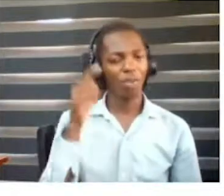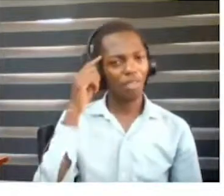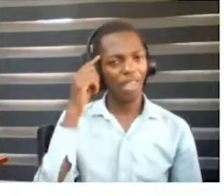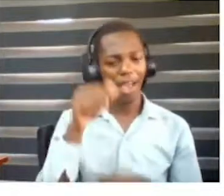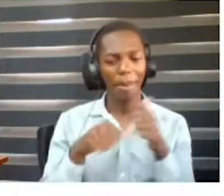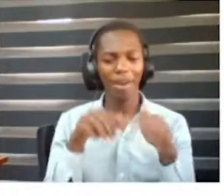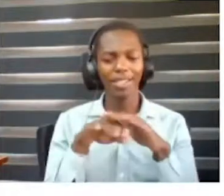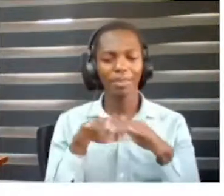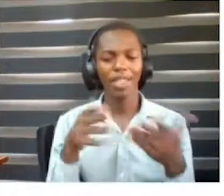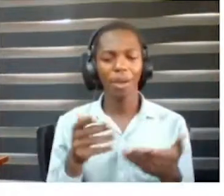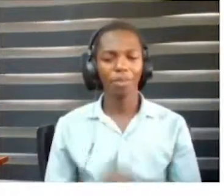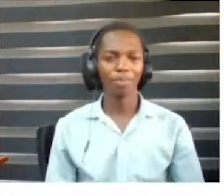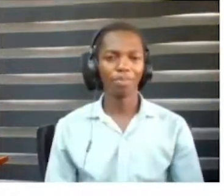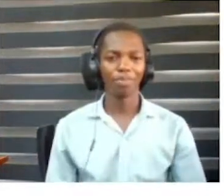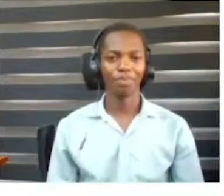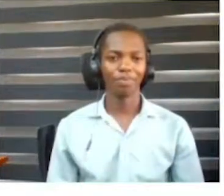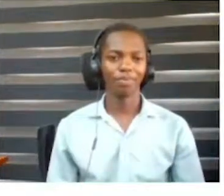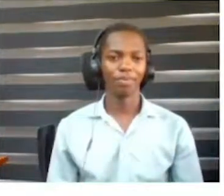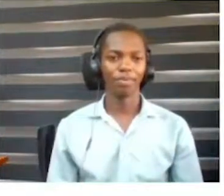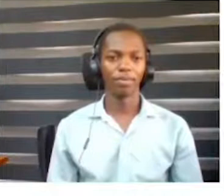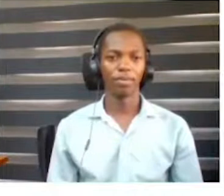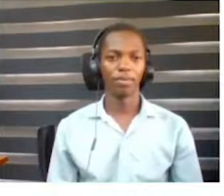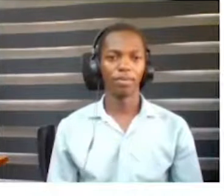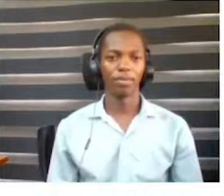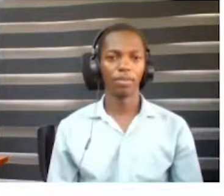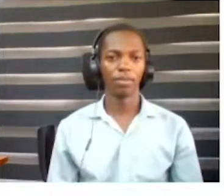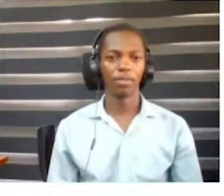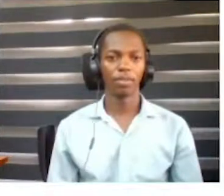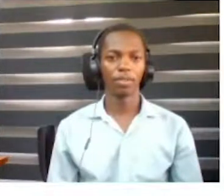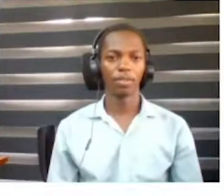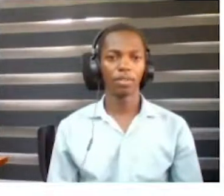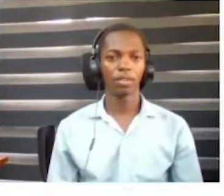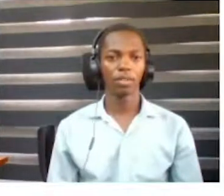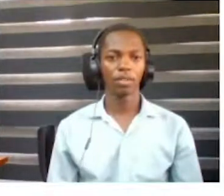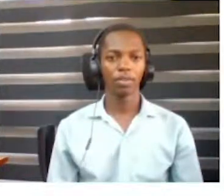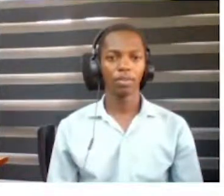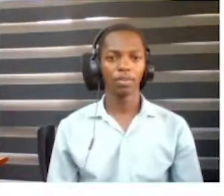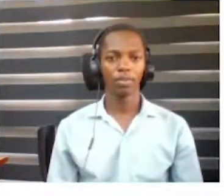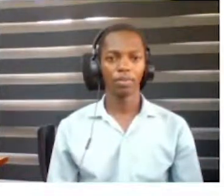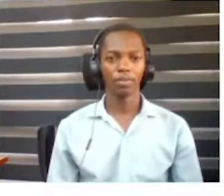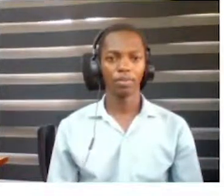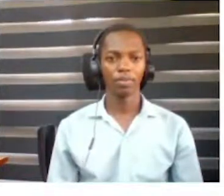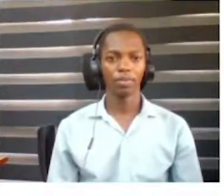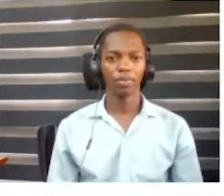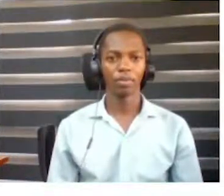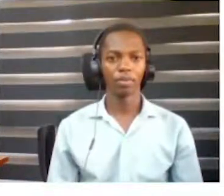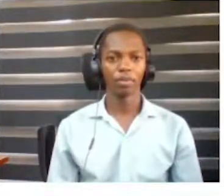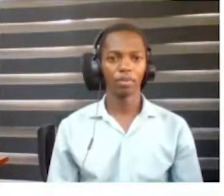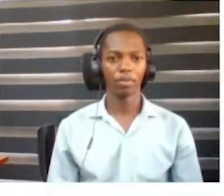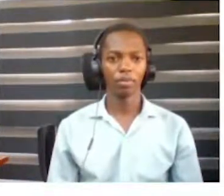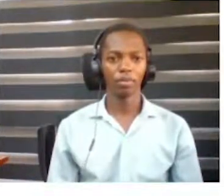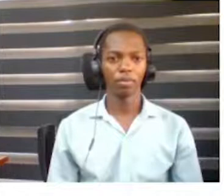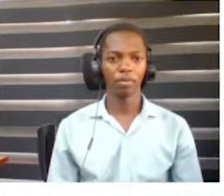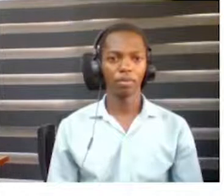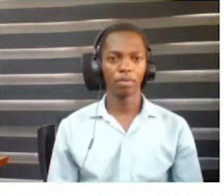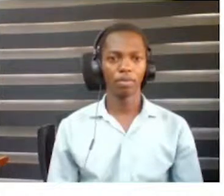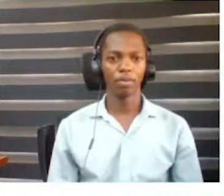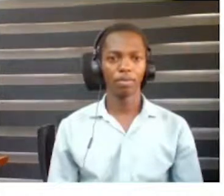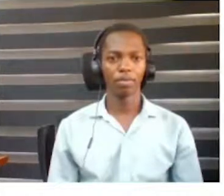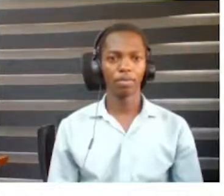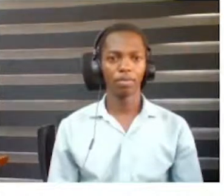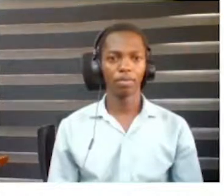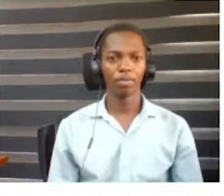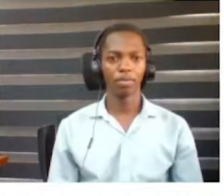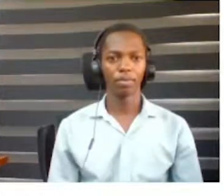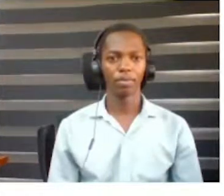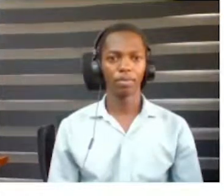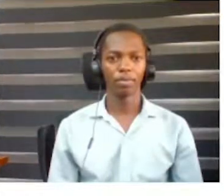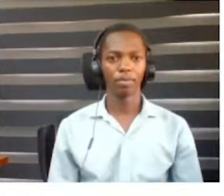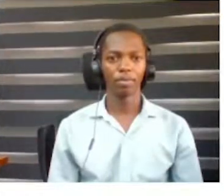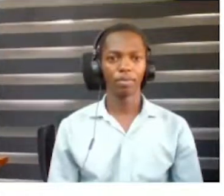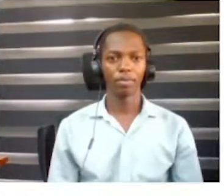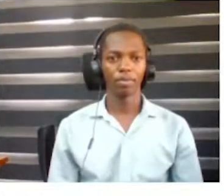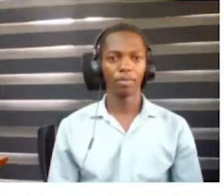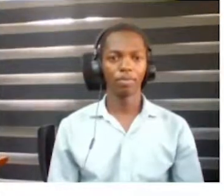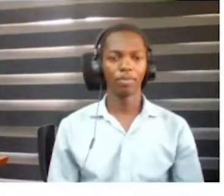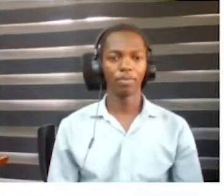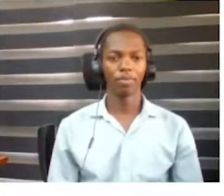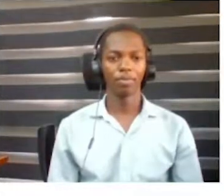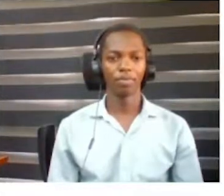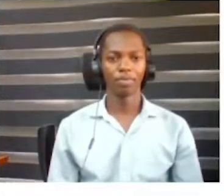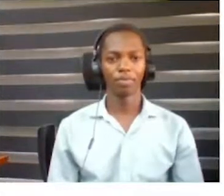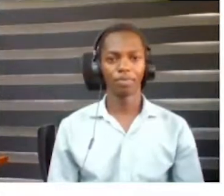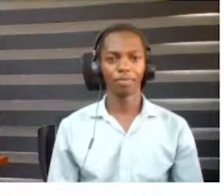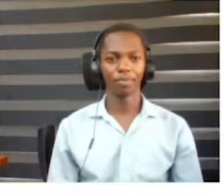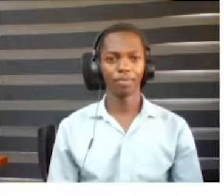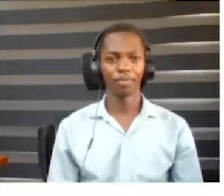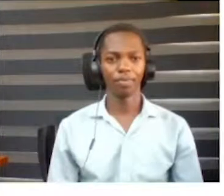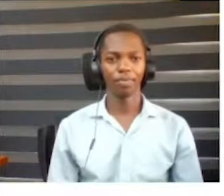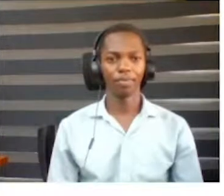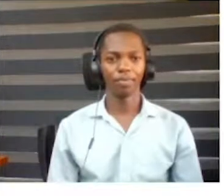Thank you.